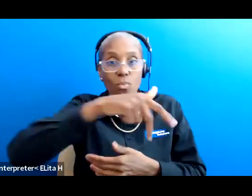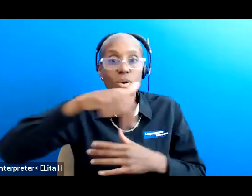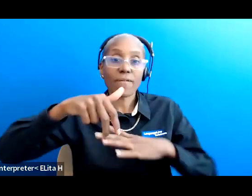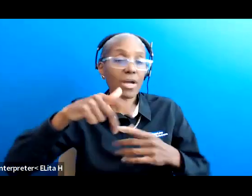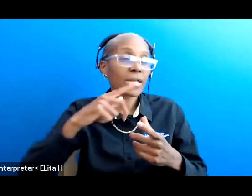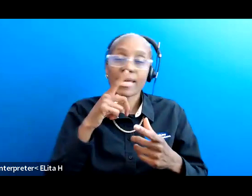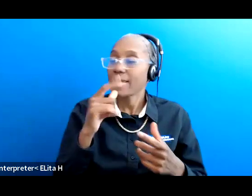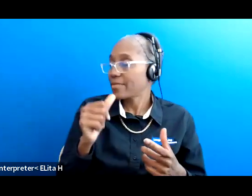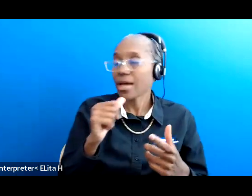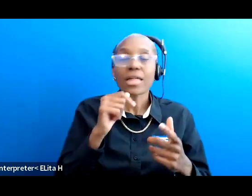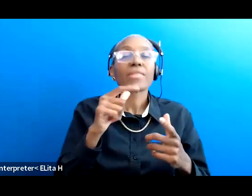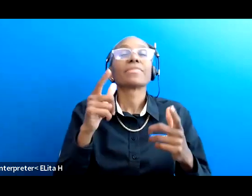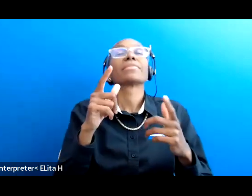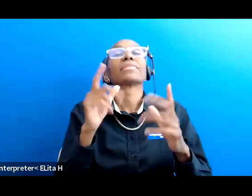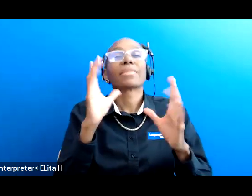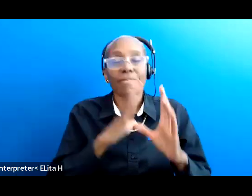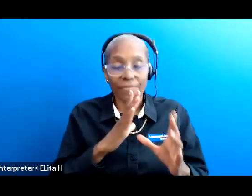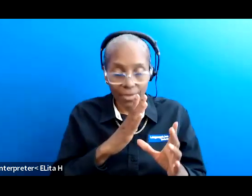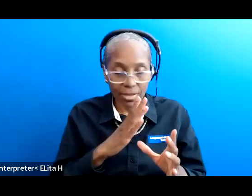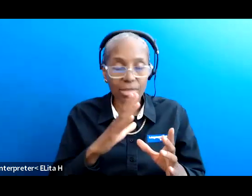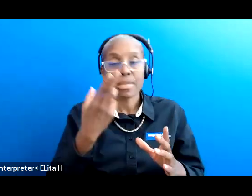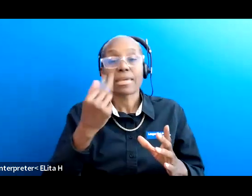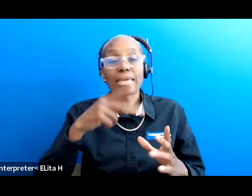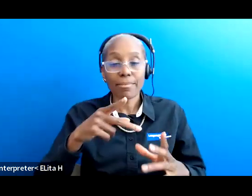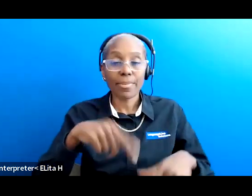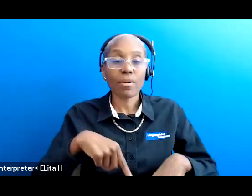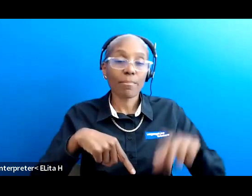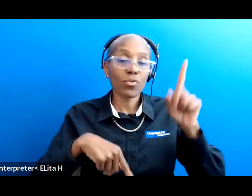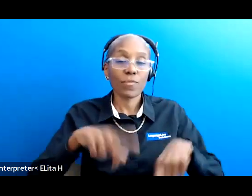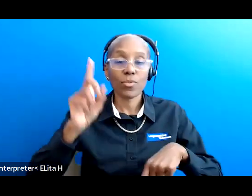Just move those legs, move up in those hip joints and get those muscles going.